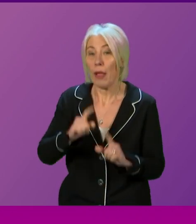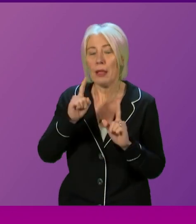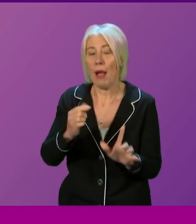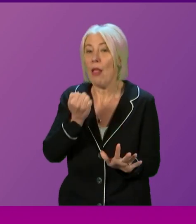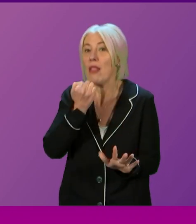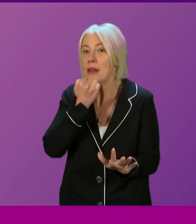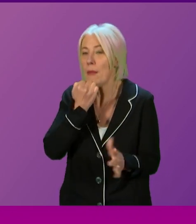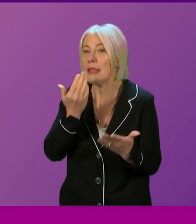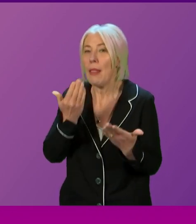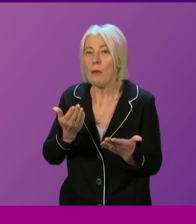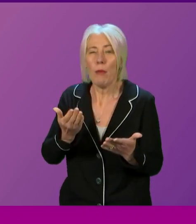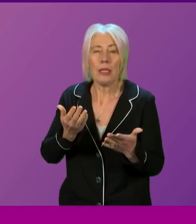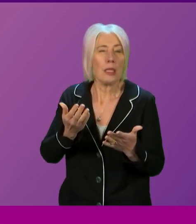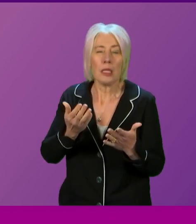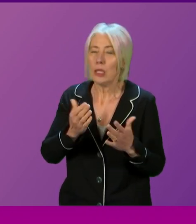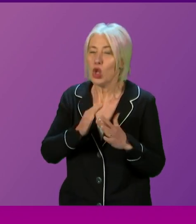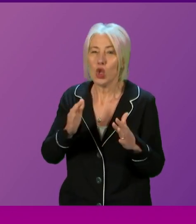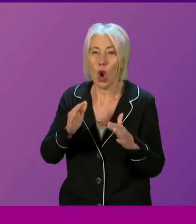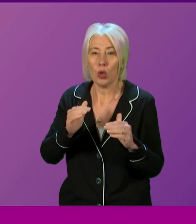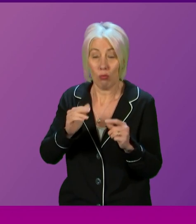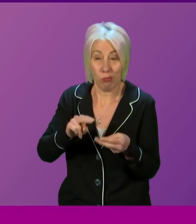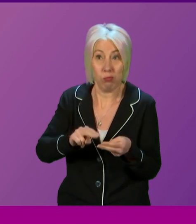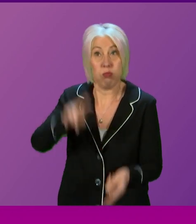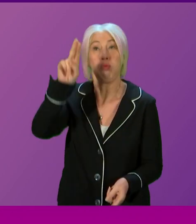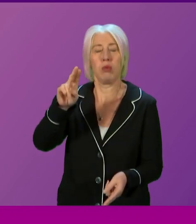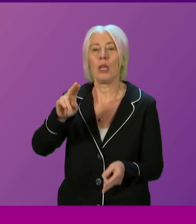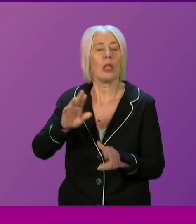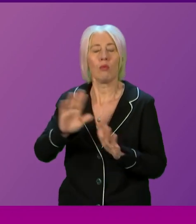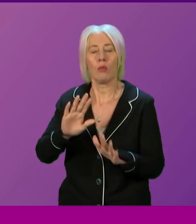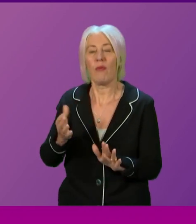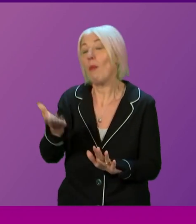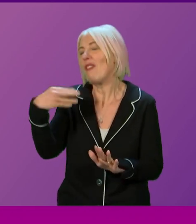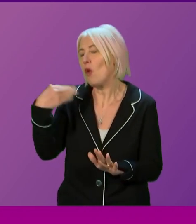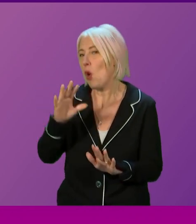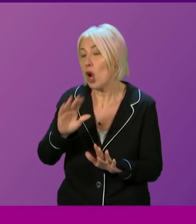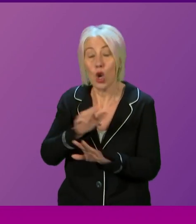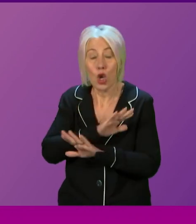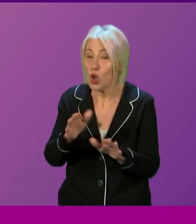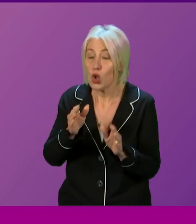not exceeding previous spikes, and so far, we have had no deaths of children.